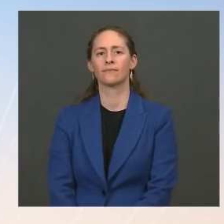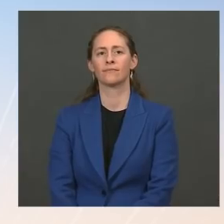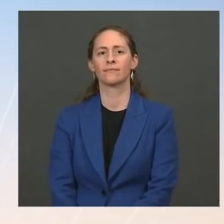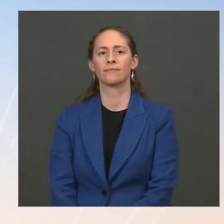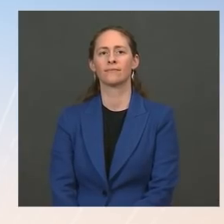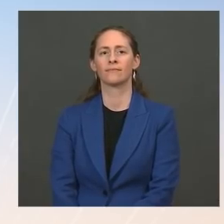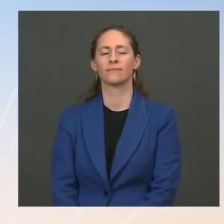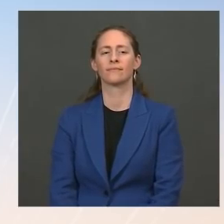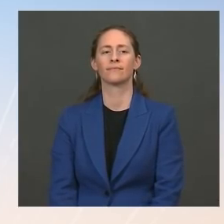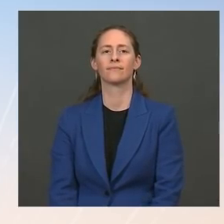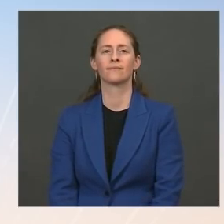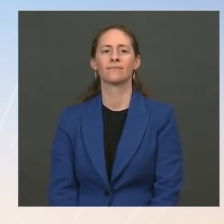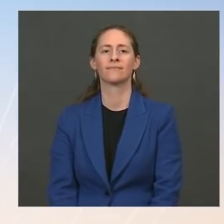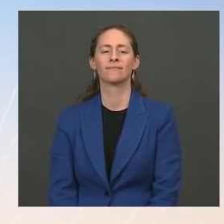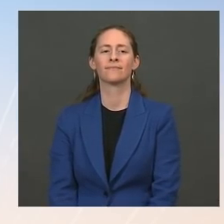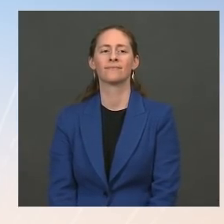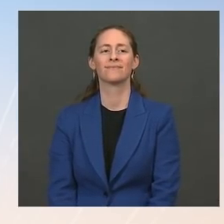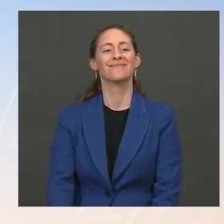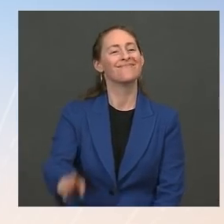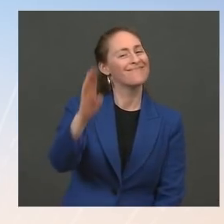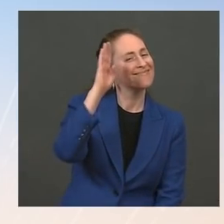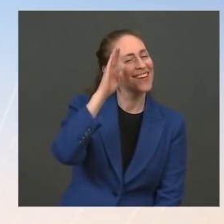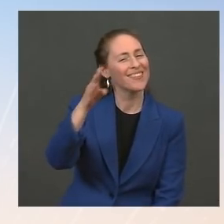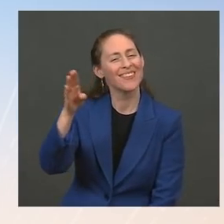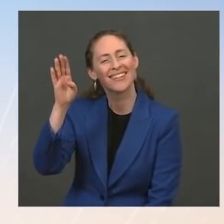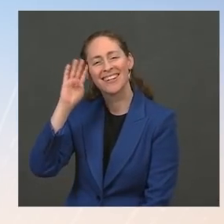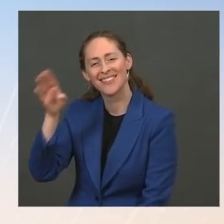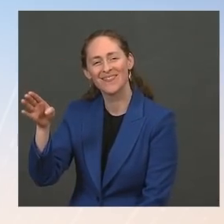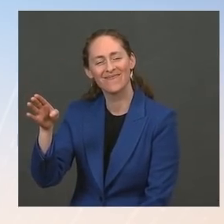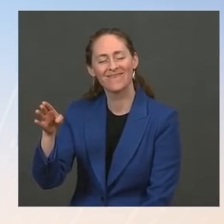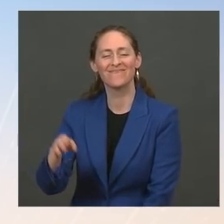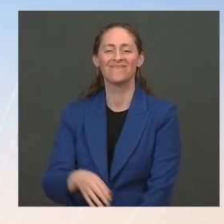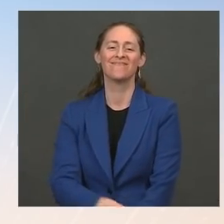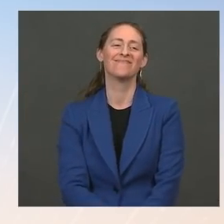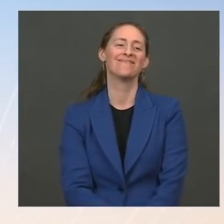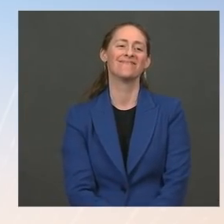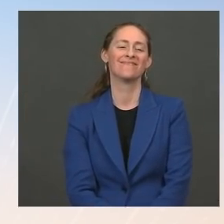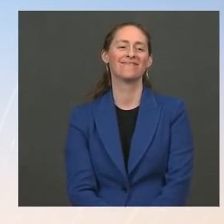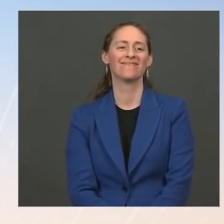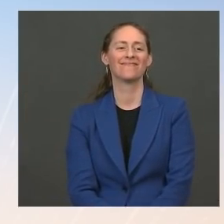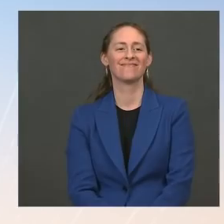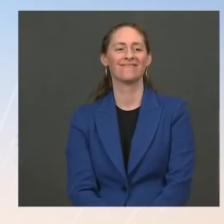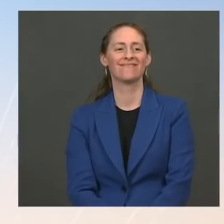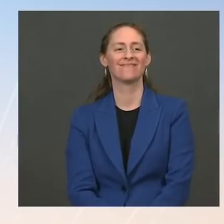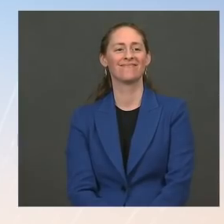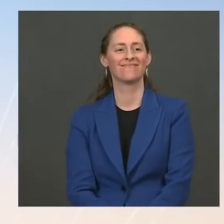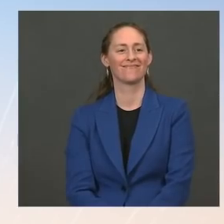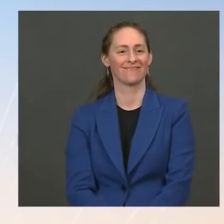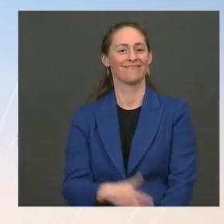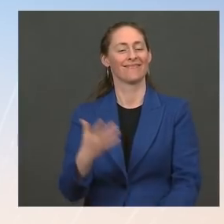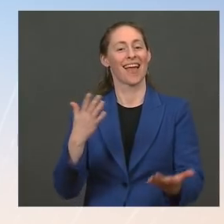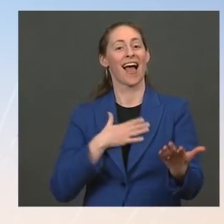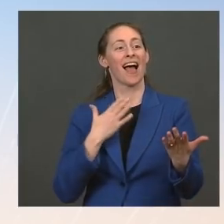Ms. Psaki: Hi, everyone. The Press: Hello. Ms. Psaki: Happy post-Thanksgiving, salad-eating days, I guess.